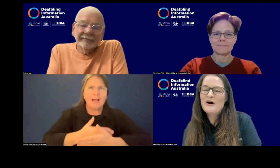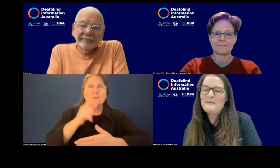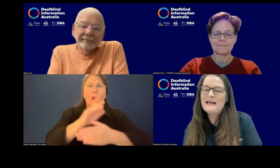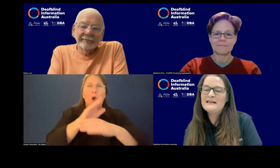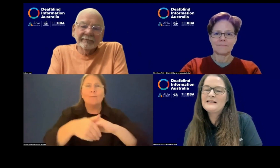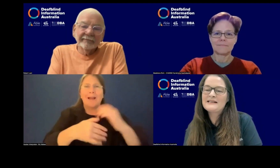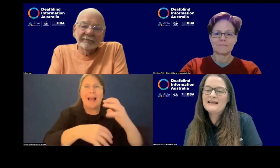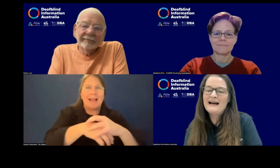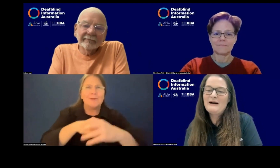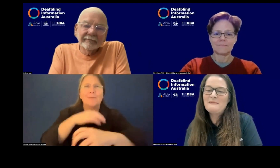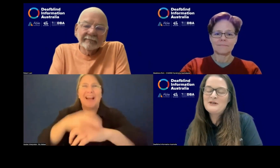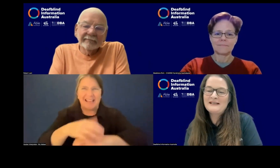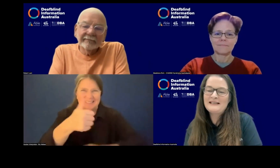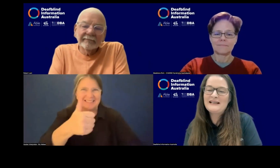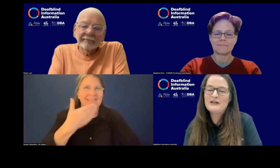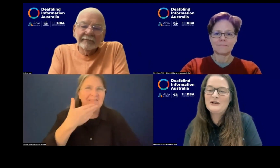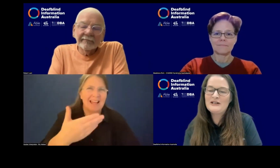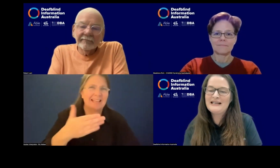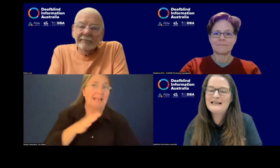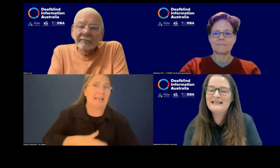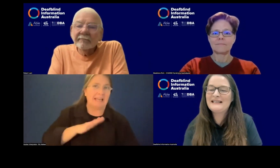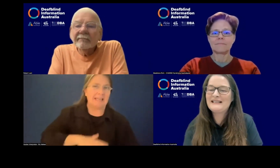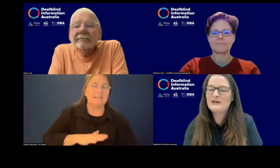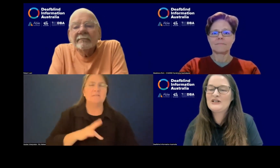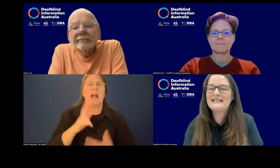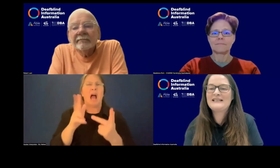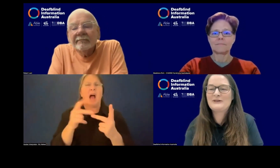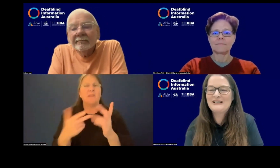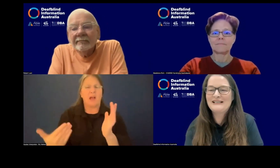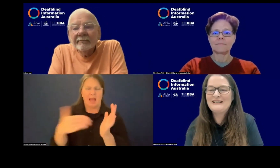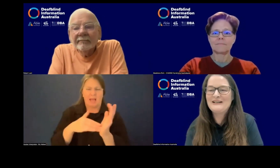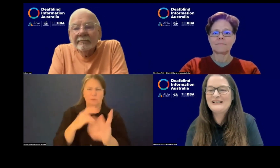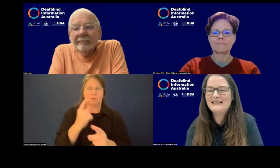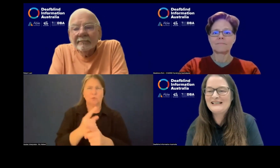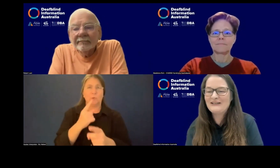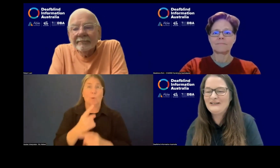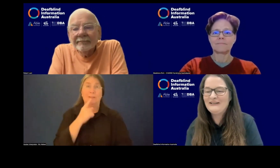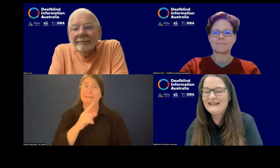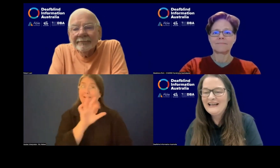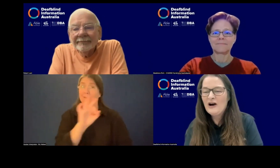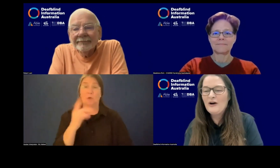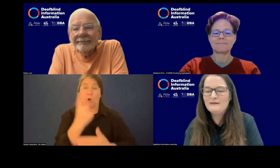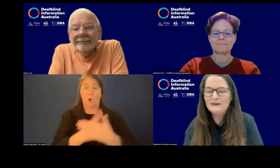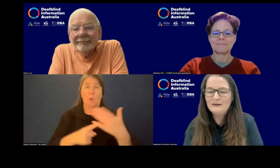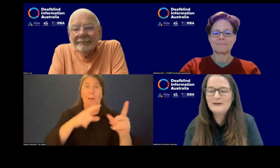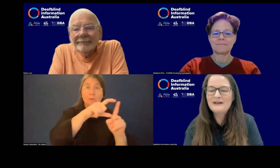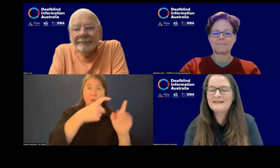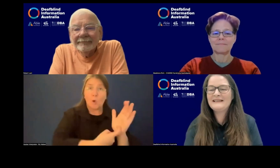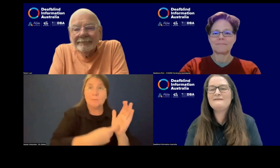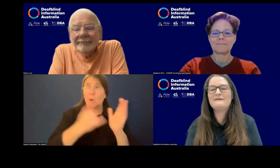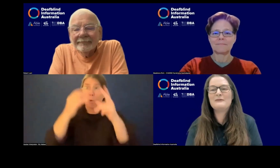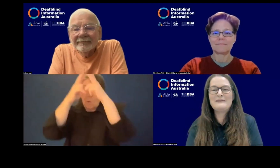Another comment, just acknowledging that it's not just doctors and nurses who overlook informing